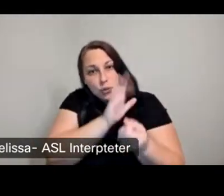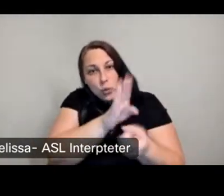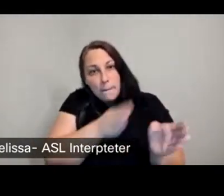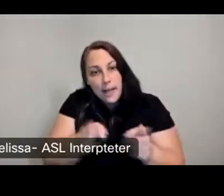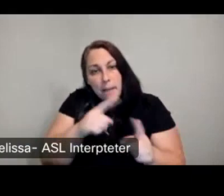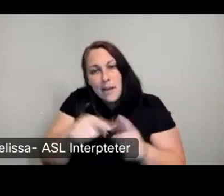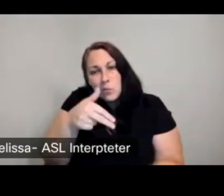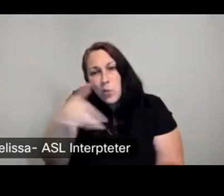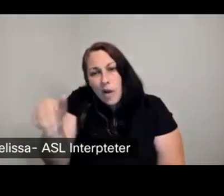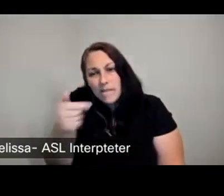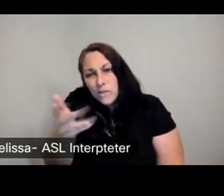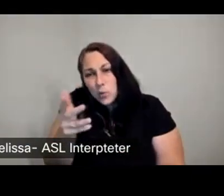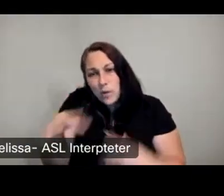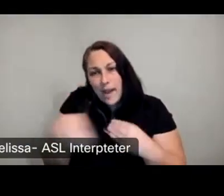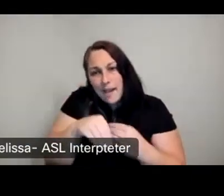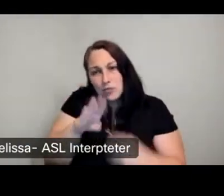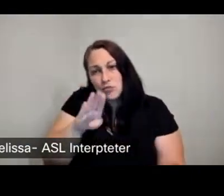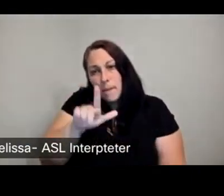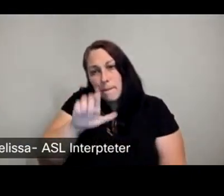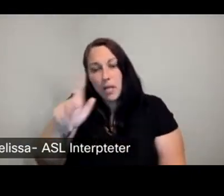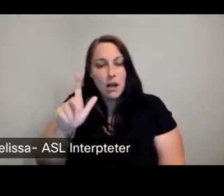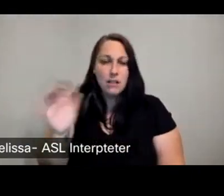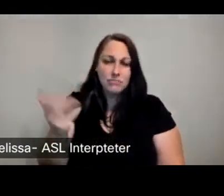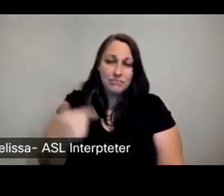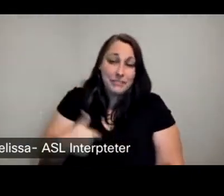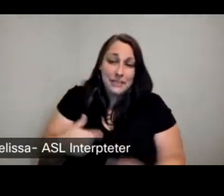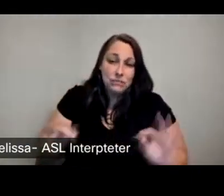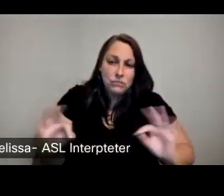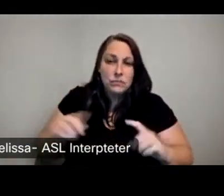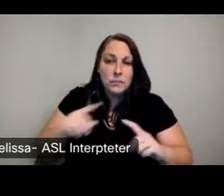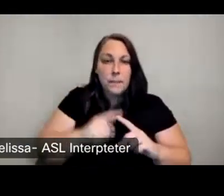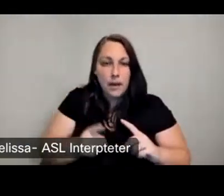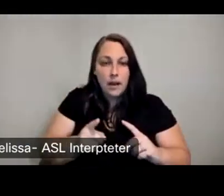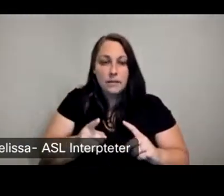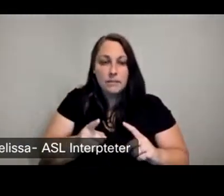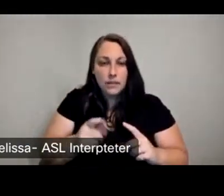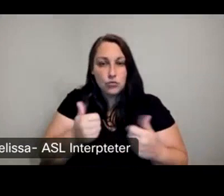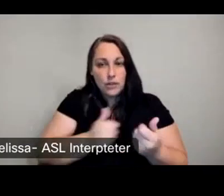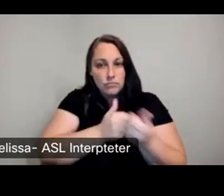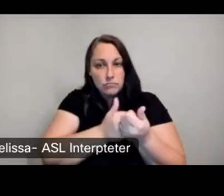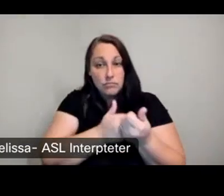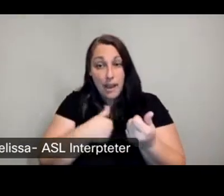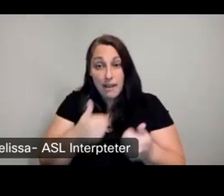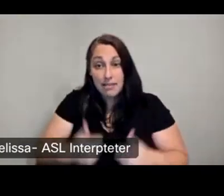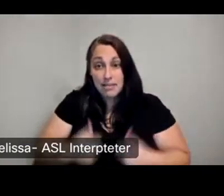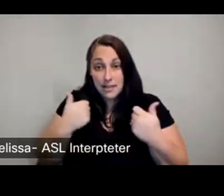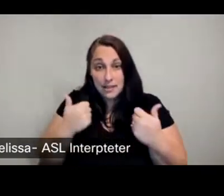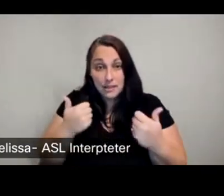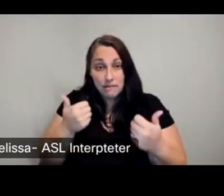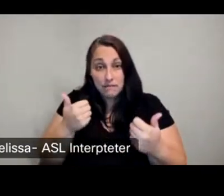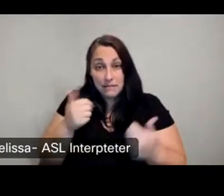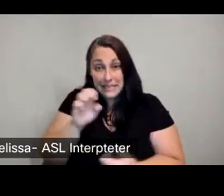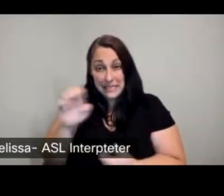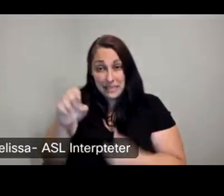more blocks which I don't view as a big deal and and I live near the Eastern Market circulator and